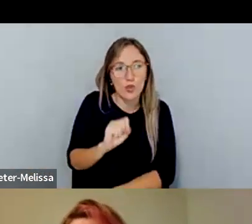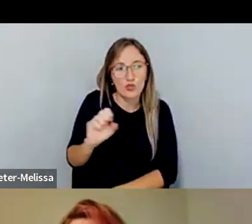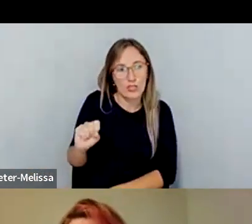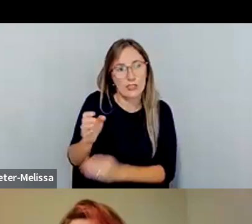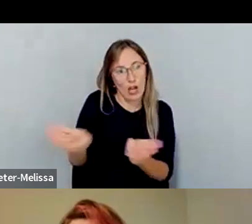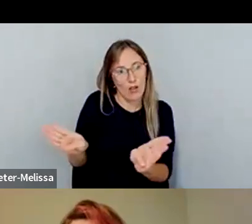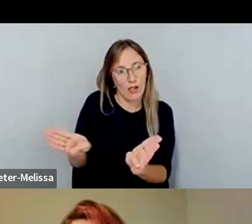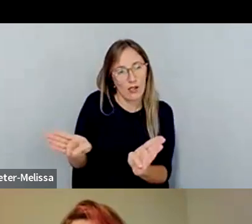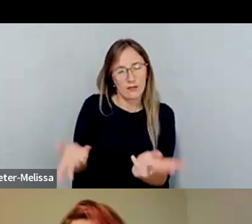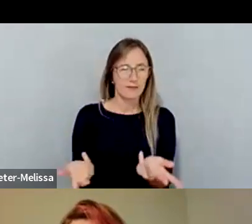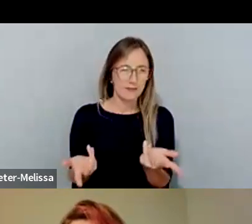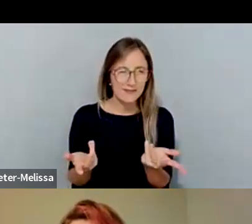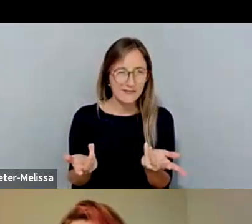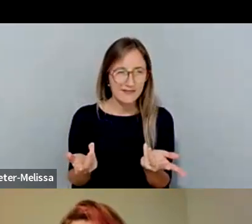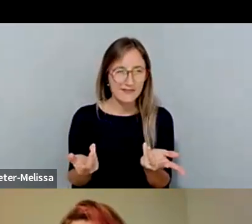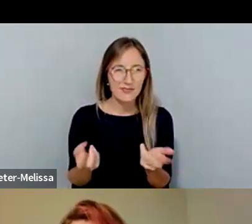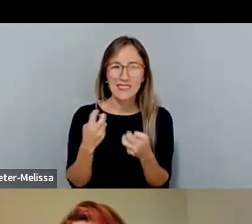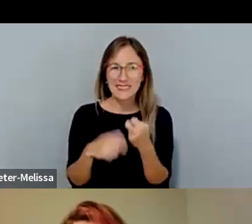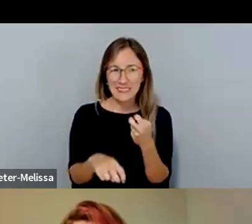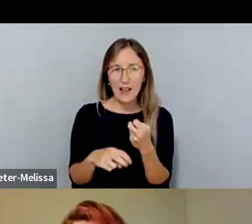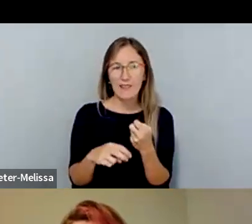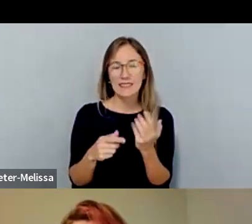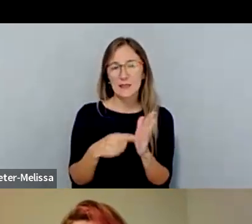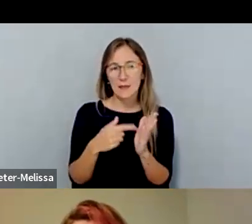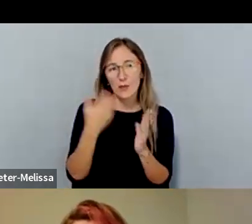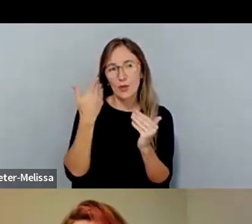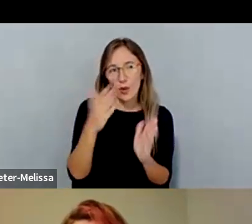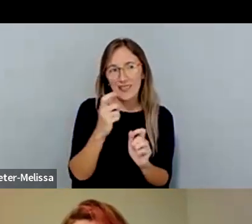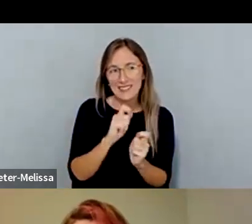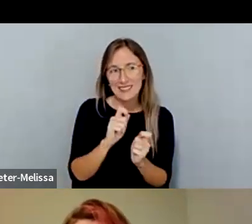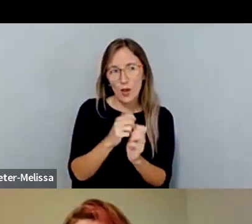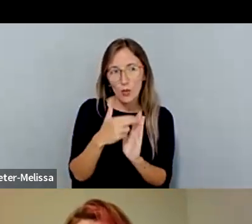is that much policy. That was just SSI and SSDI and not all of Social